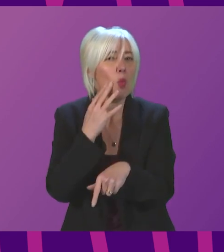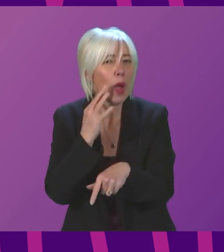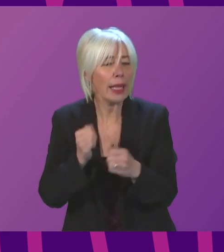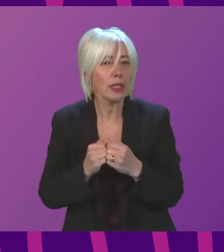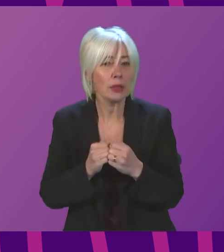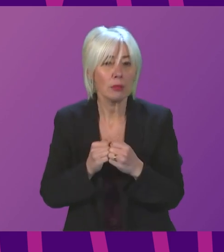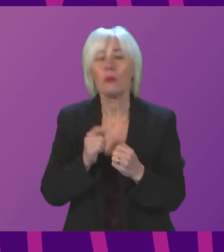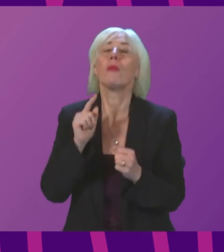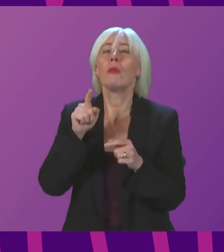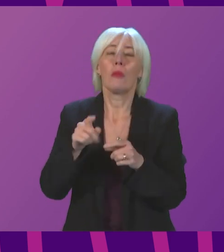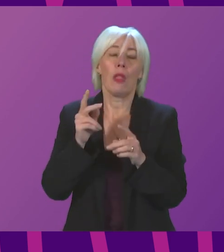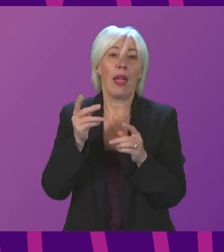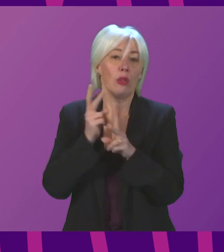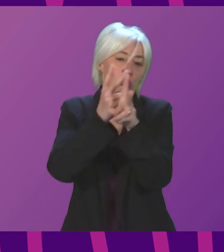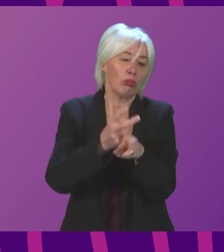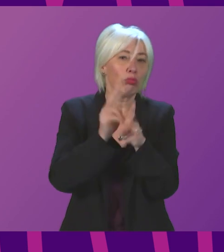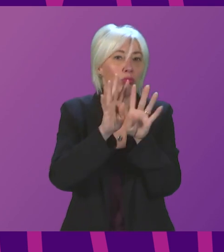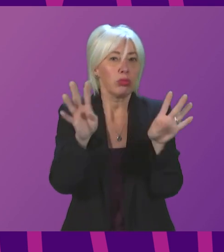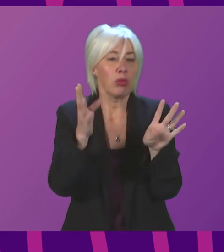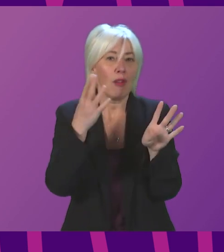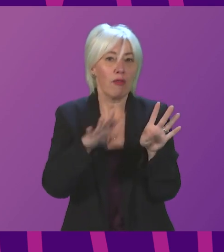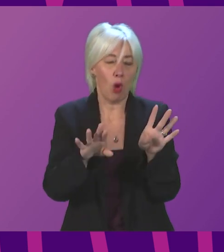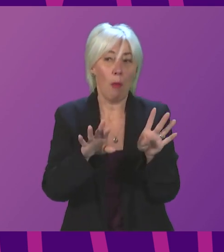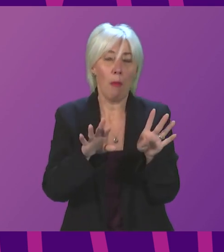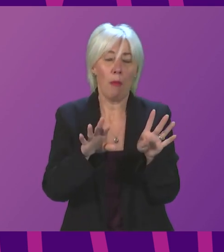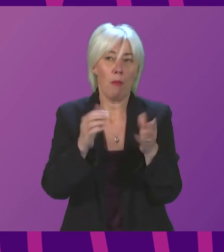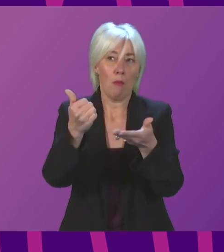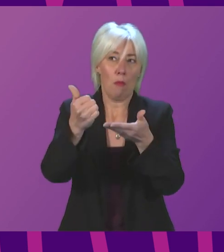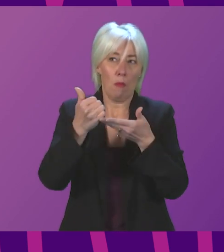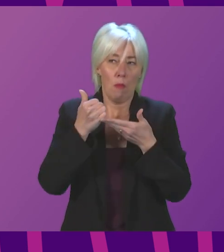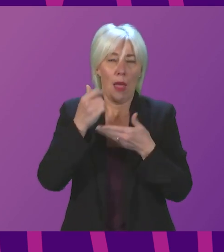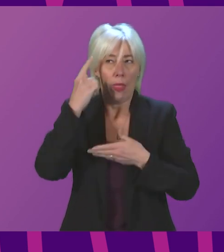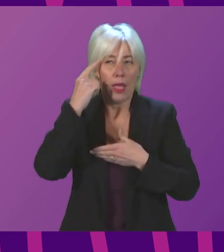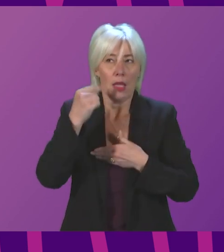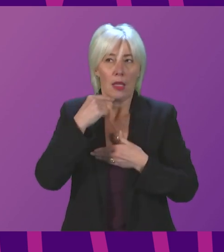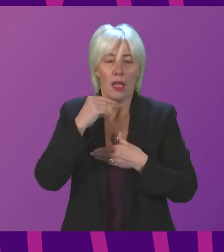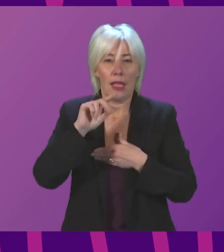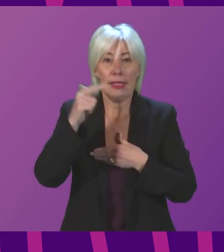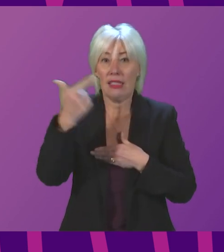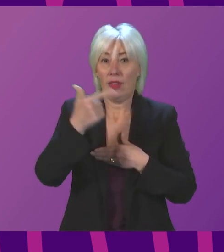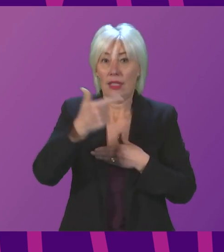The assurance group that flowed from the oversight board is due to meet on 17 November. It has